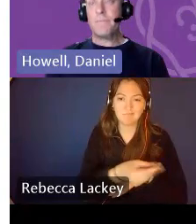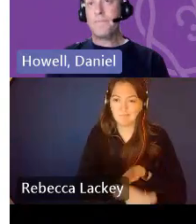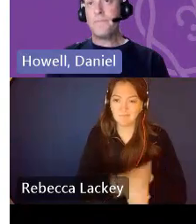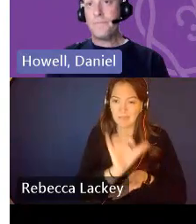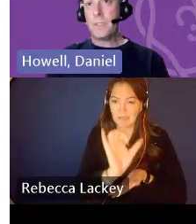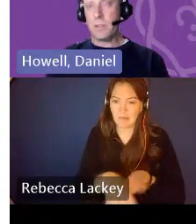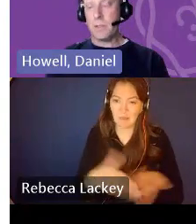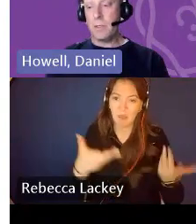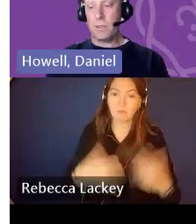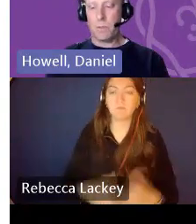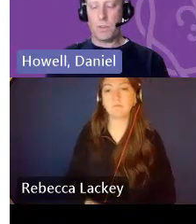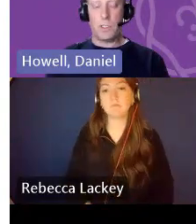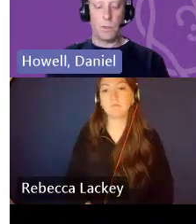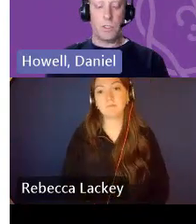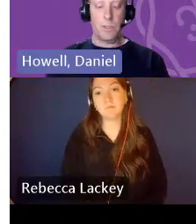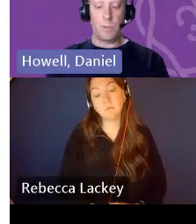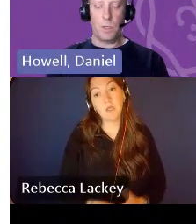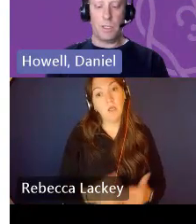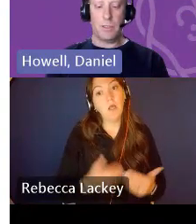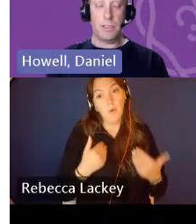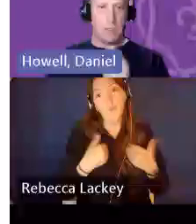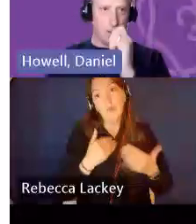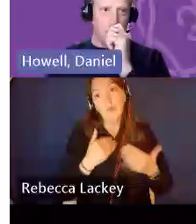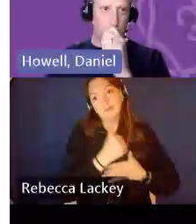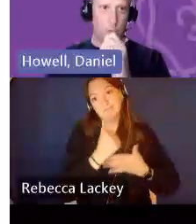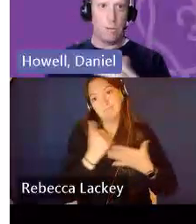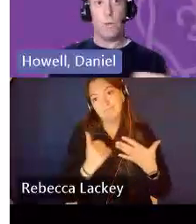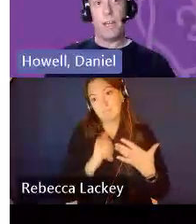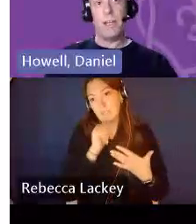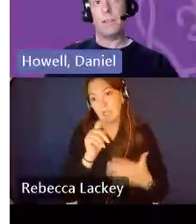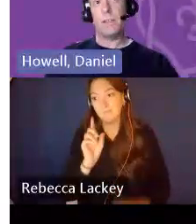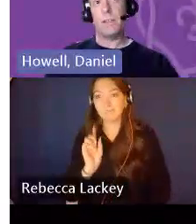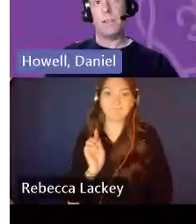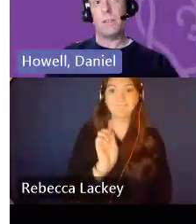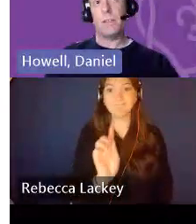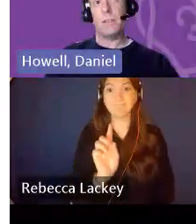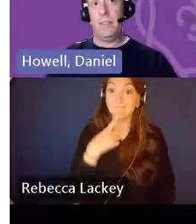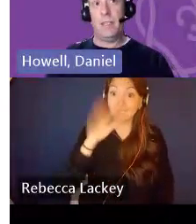Yeah. So there are procedural steps as well. It's not just go go now and say can you donate